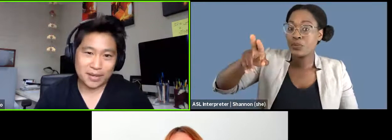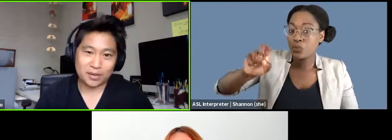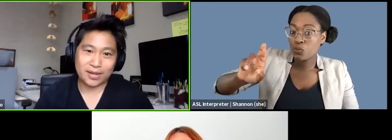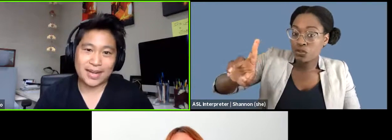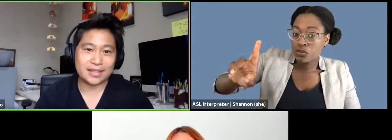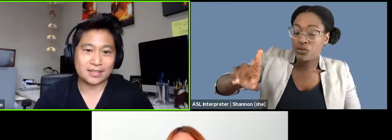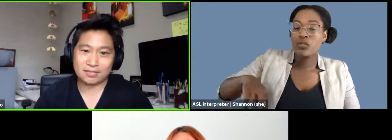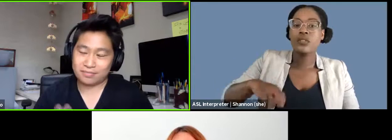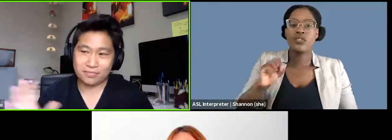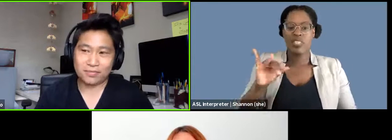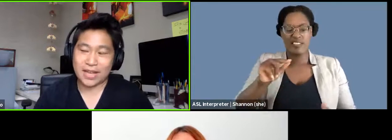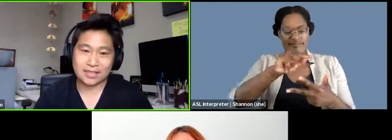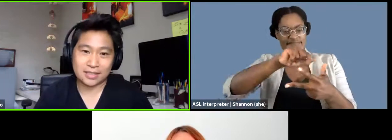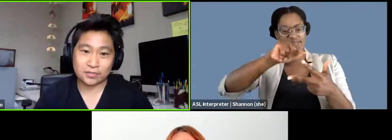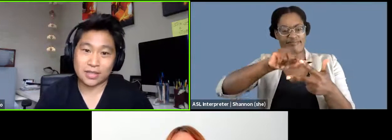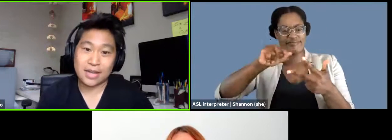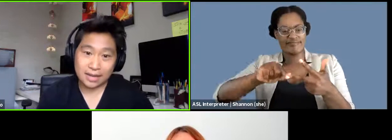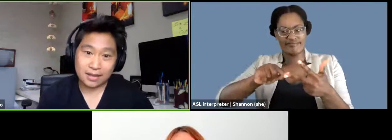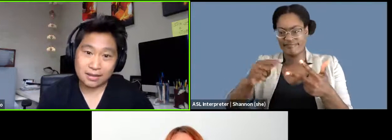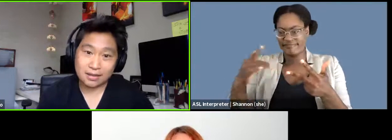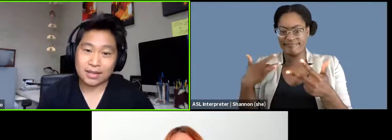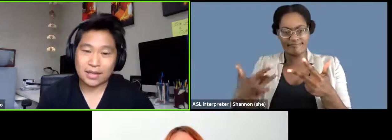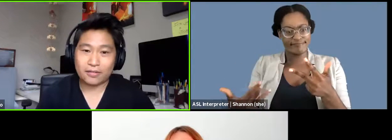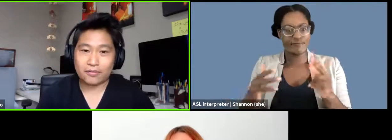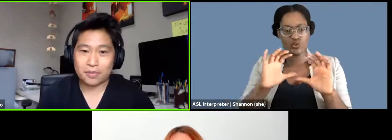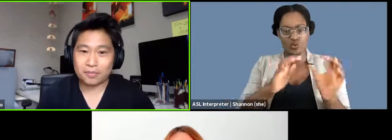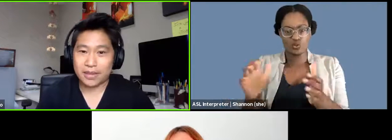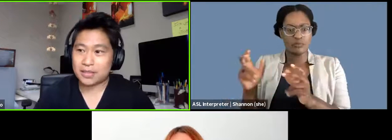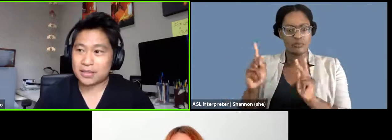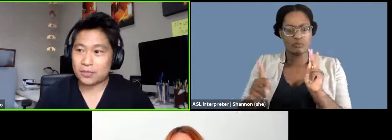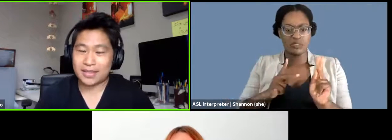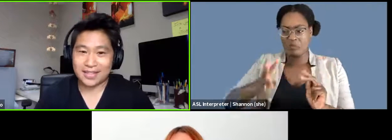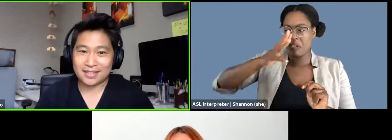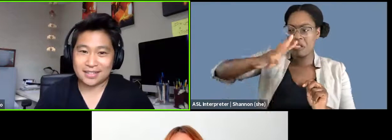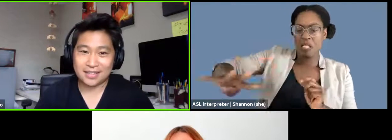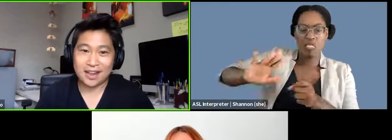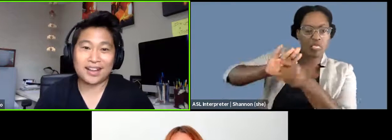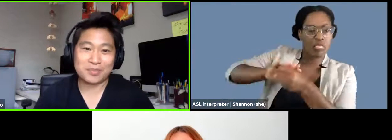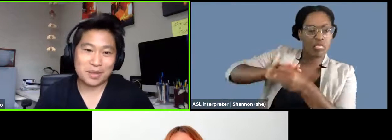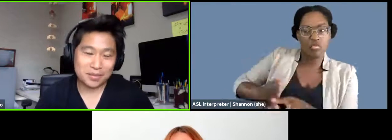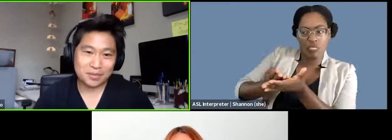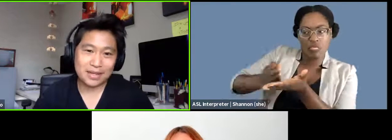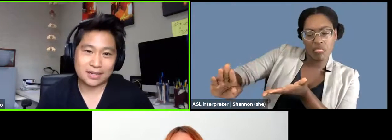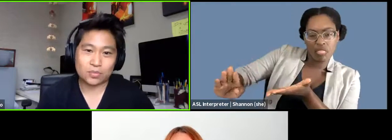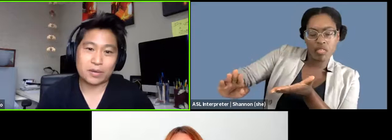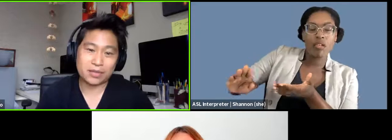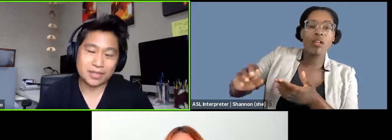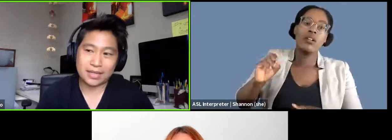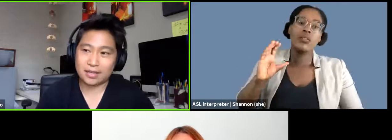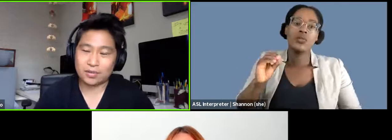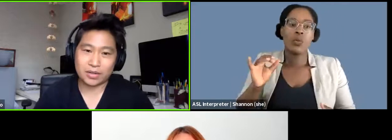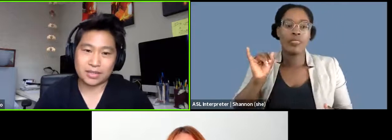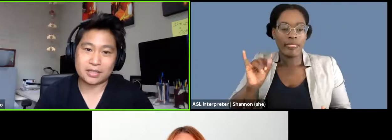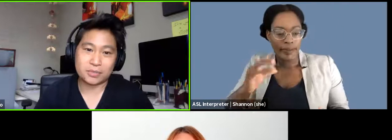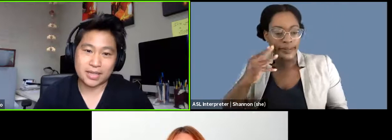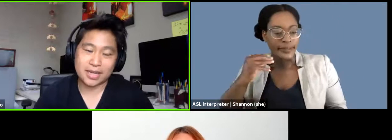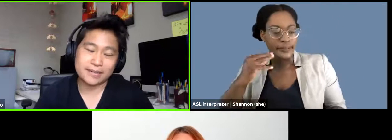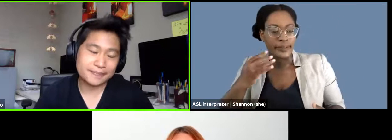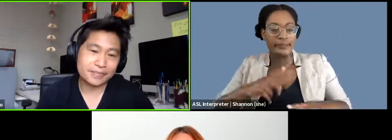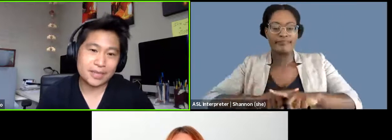minority has is vastly different from someone that is not, someone who is White or cis presenting,